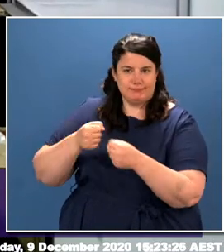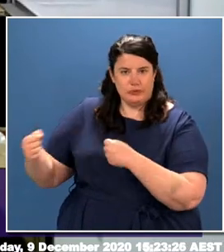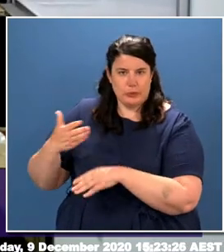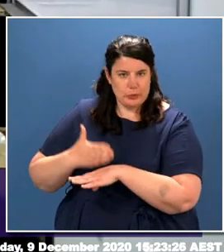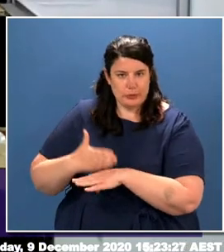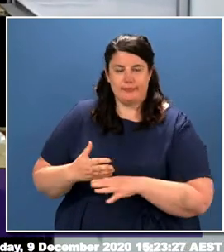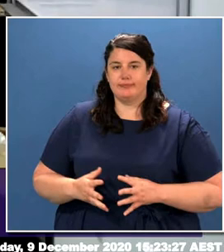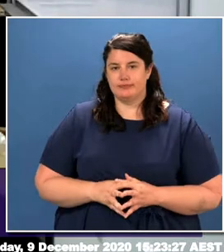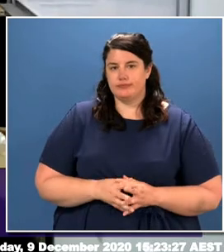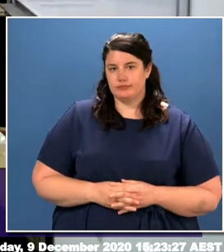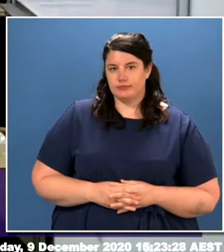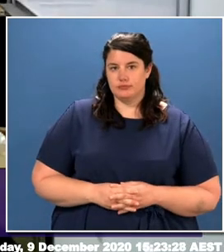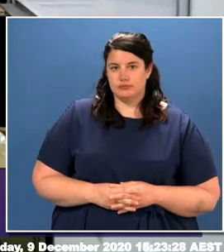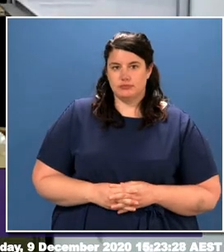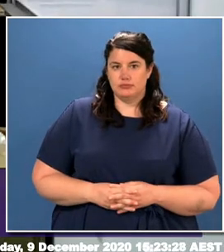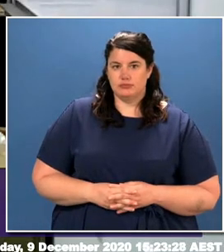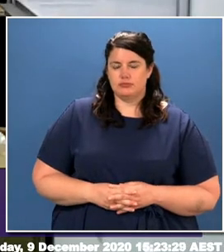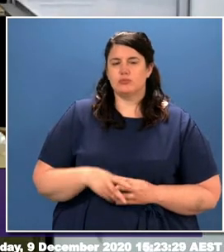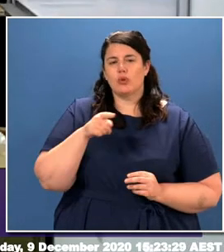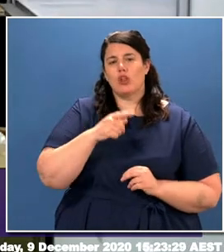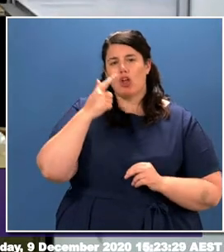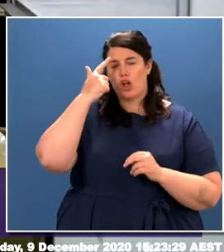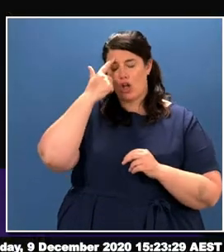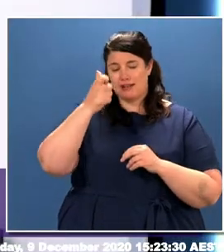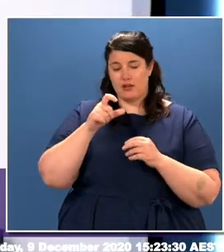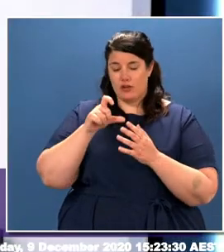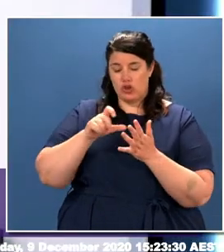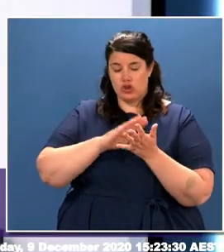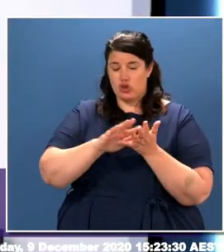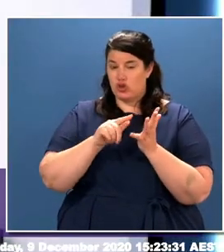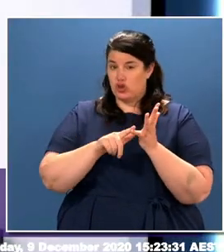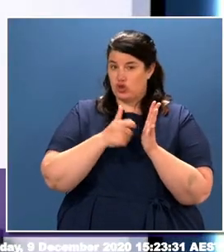But the aspect of churning, Commissioners heard this earlier in the week,